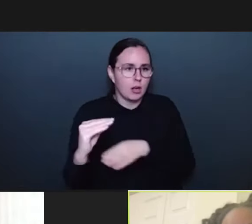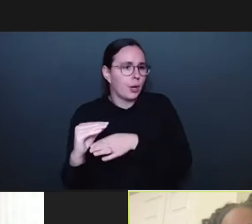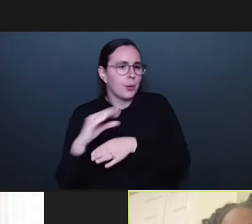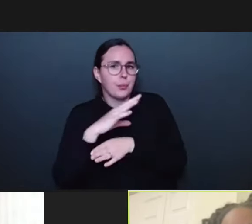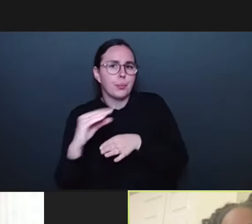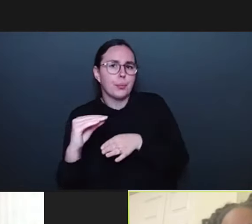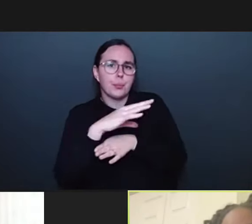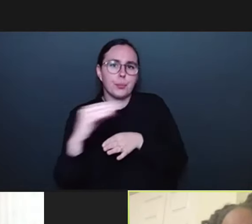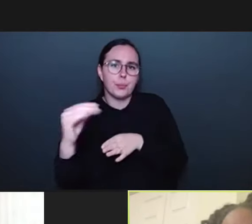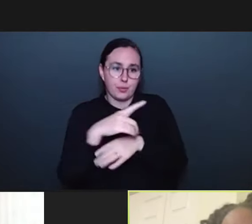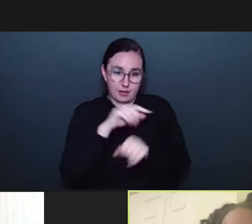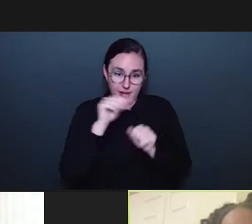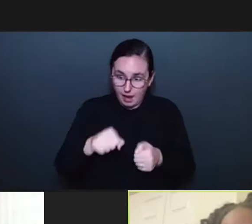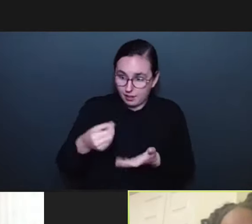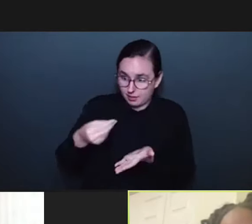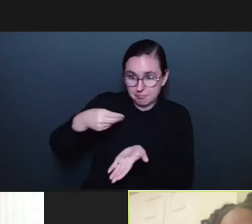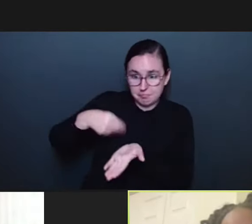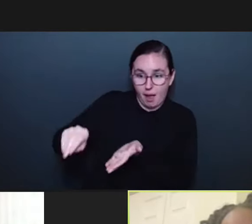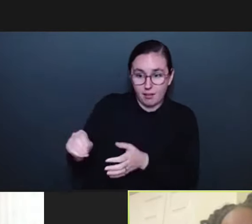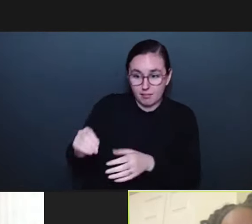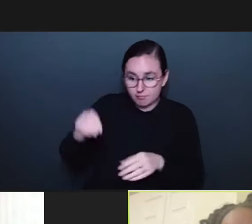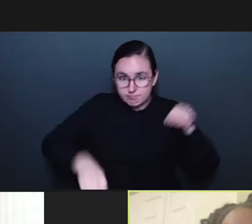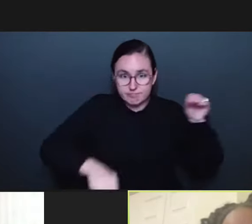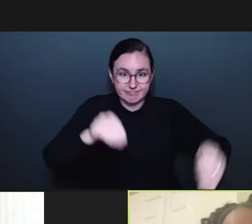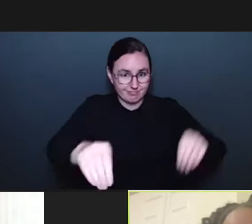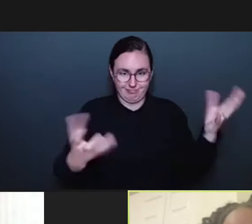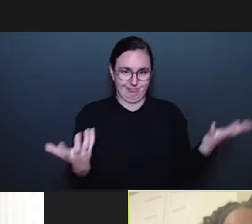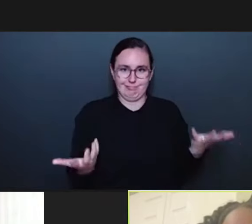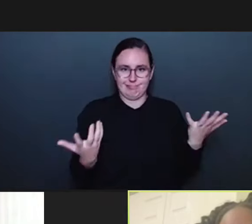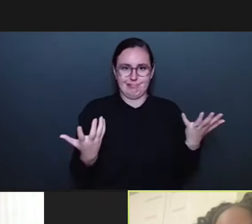For me, what it comes down to is the entrenchment of long-standing global